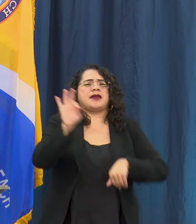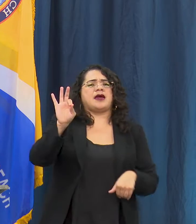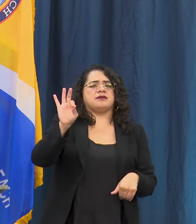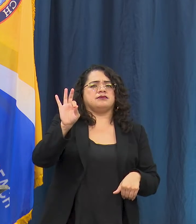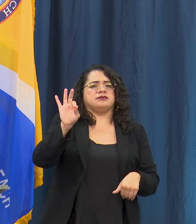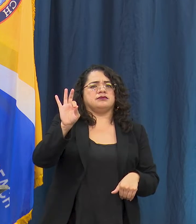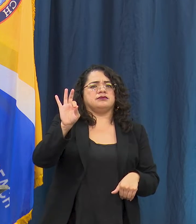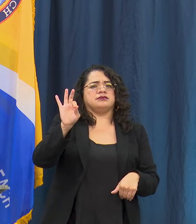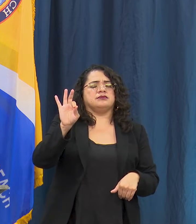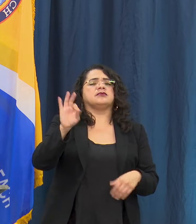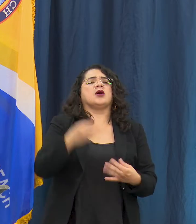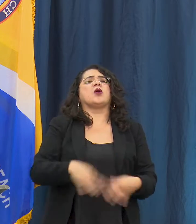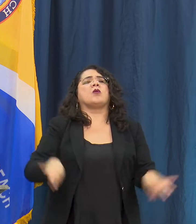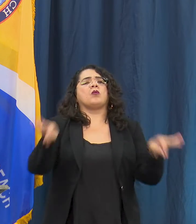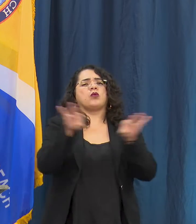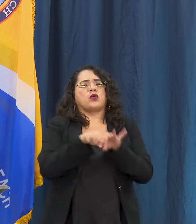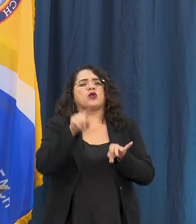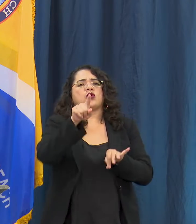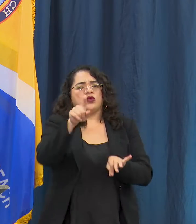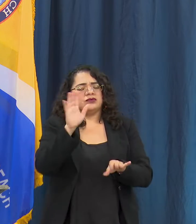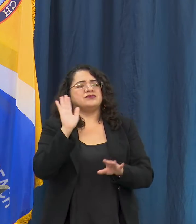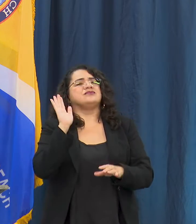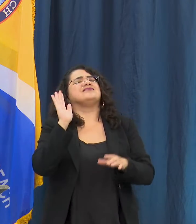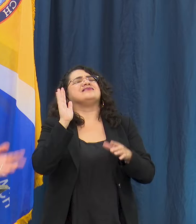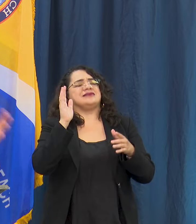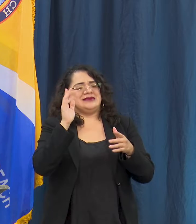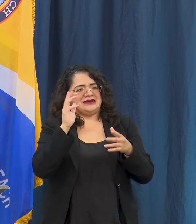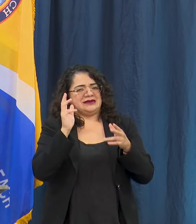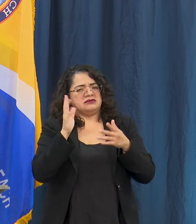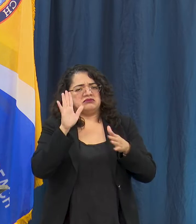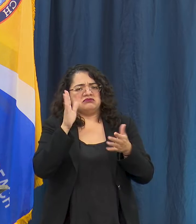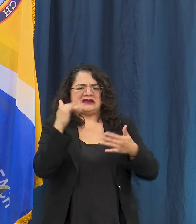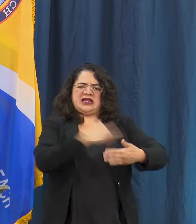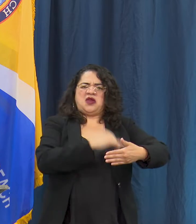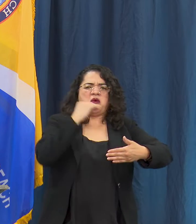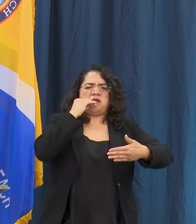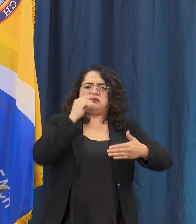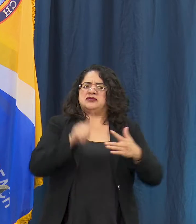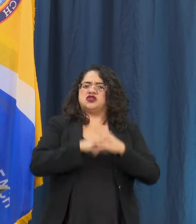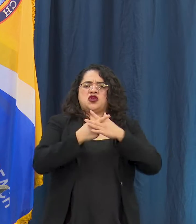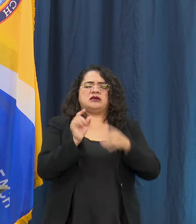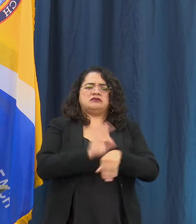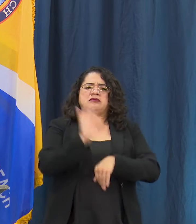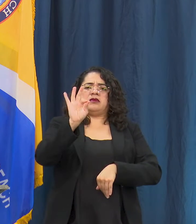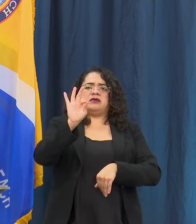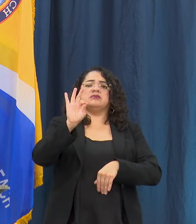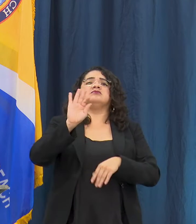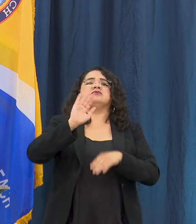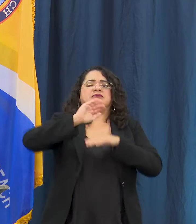by the 9 p.m. hour and it goes to the morning. We've had a curfew the last few